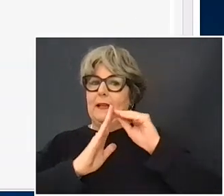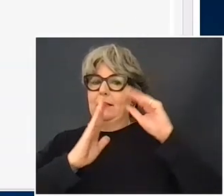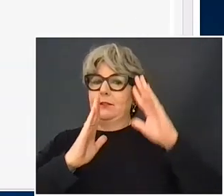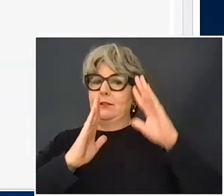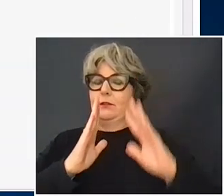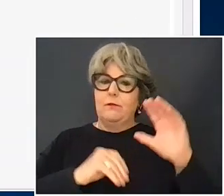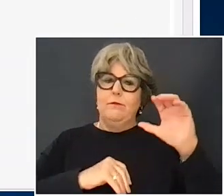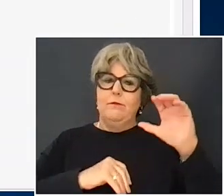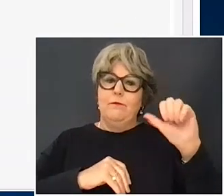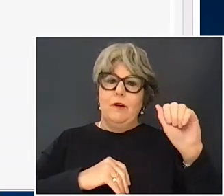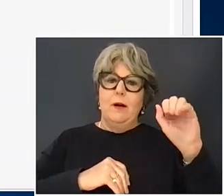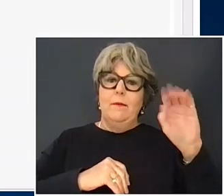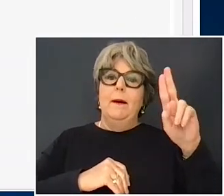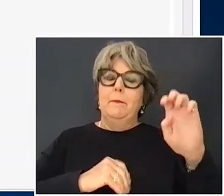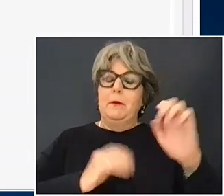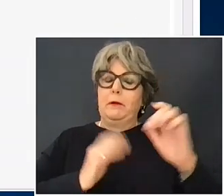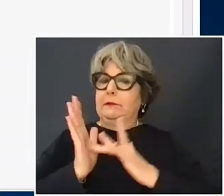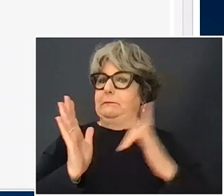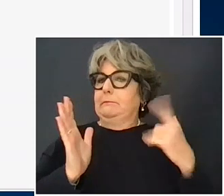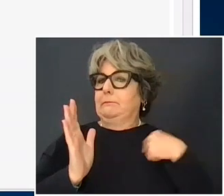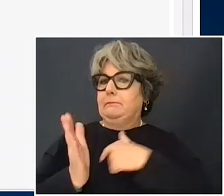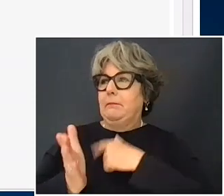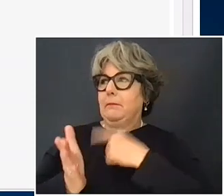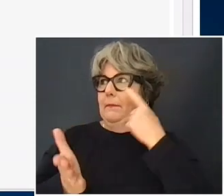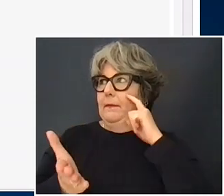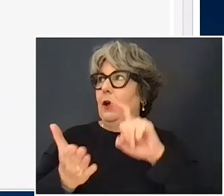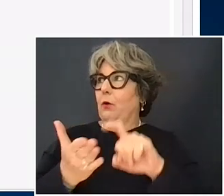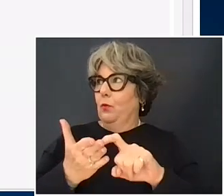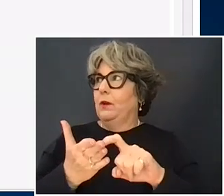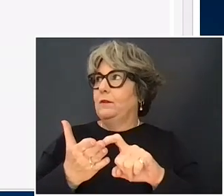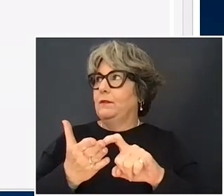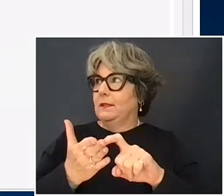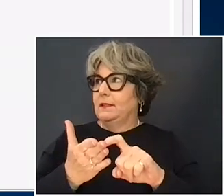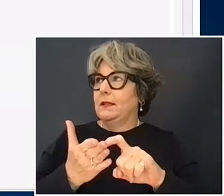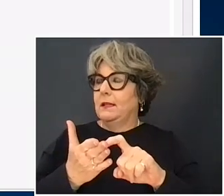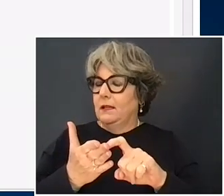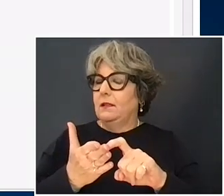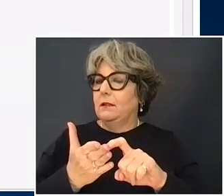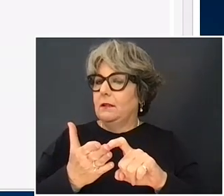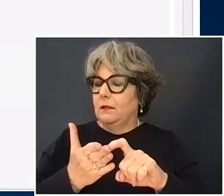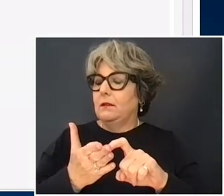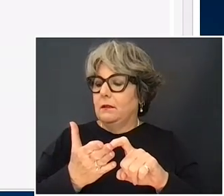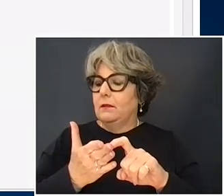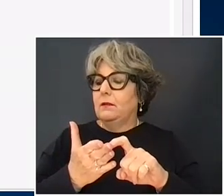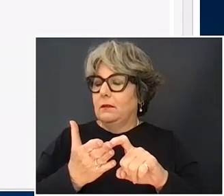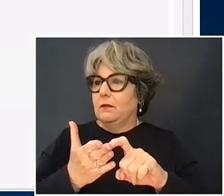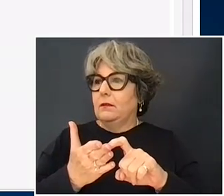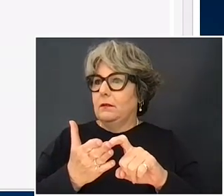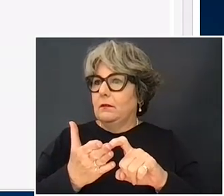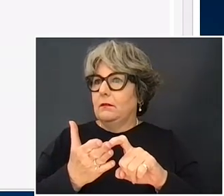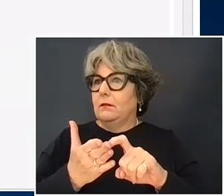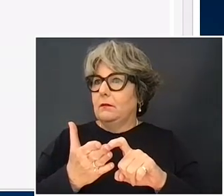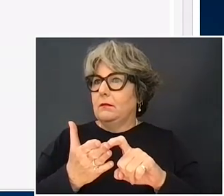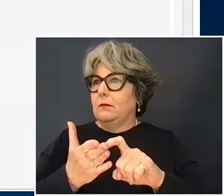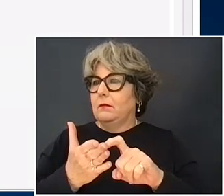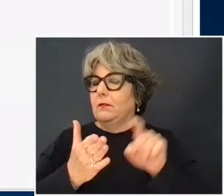seen related to the use of these ineligible institutions.